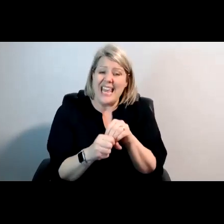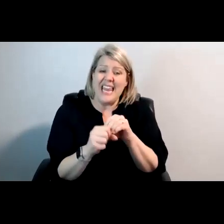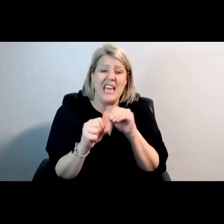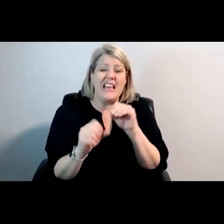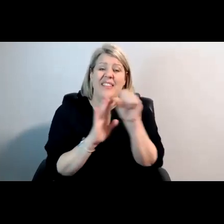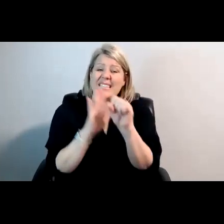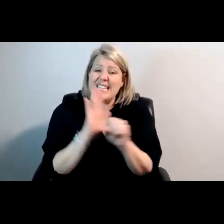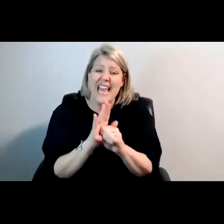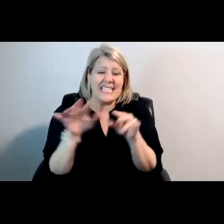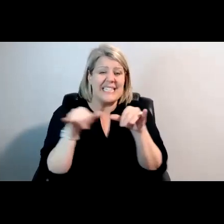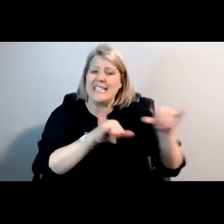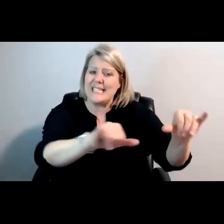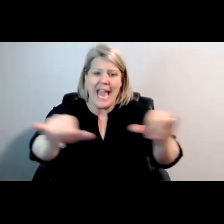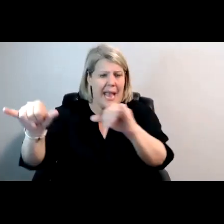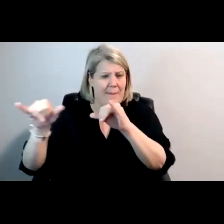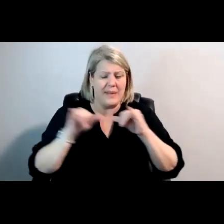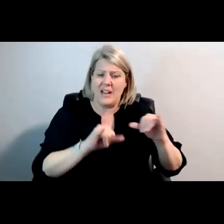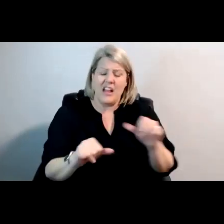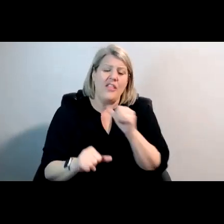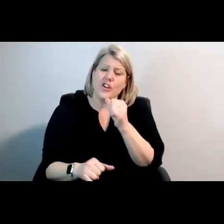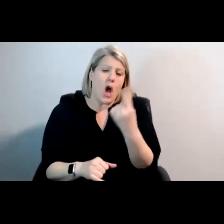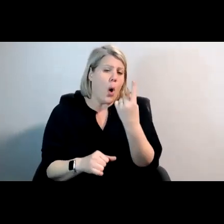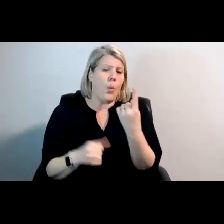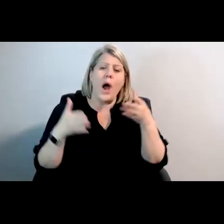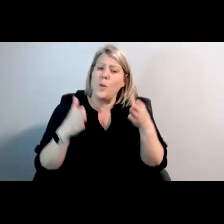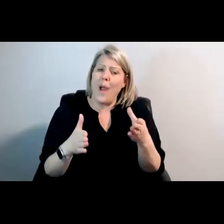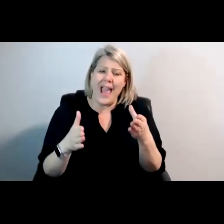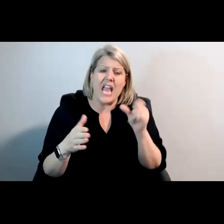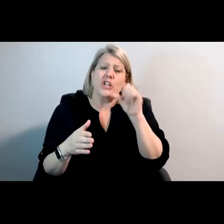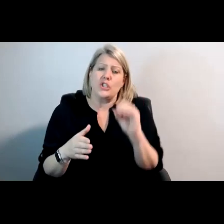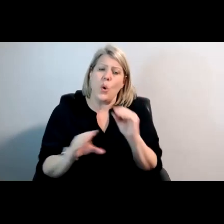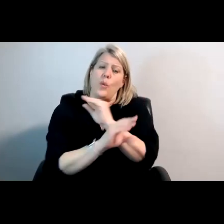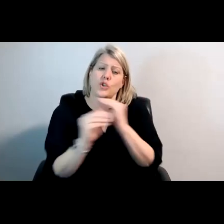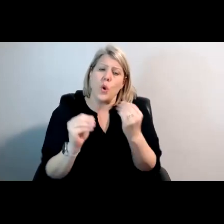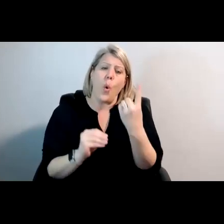just as there's not one way of doing supported decision-making. There's no one way to formalize supported decision-making.